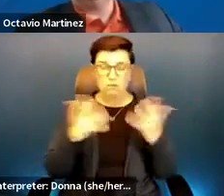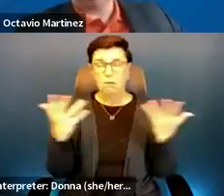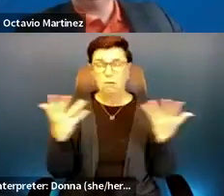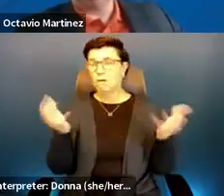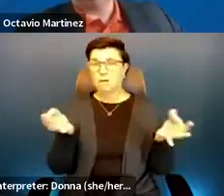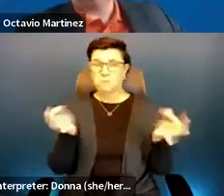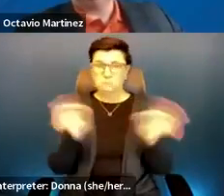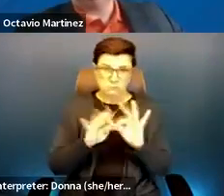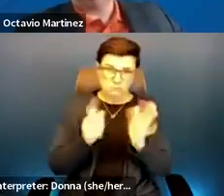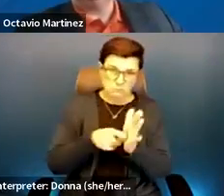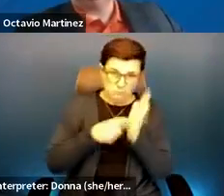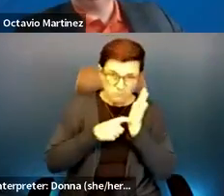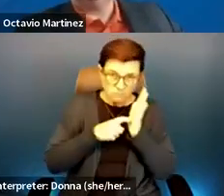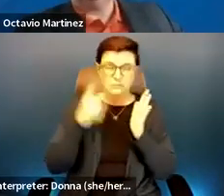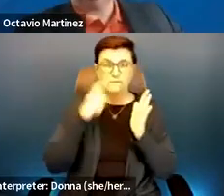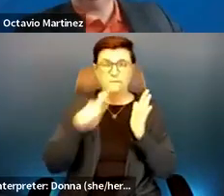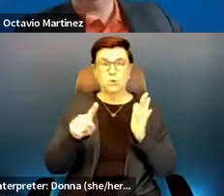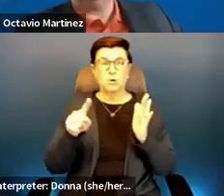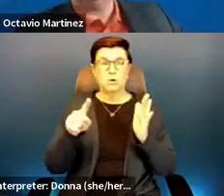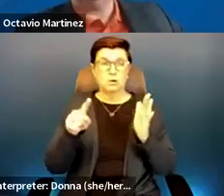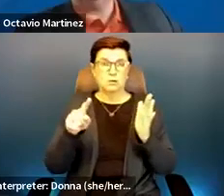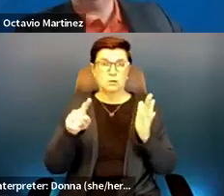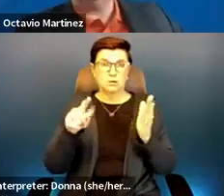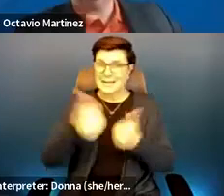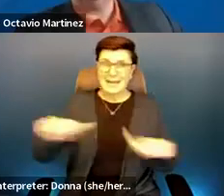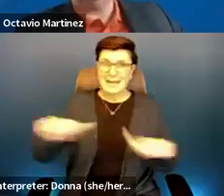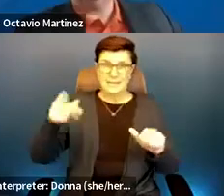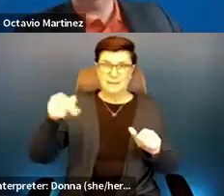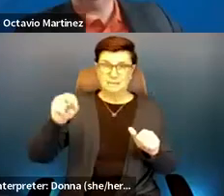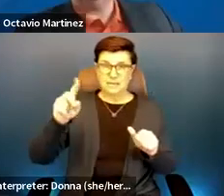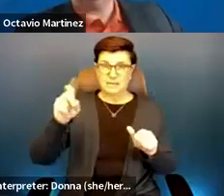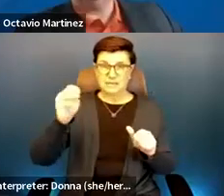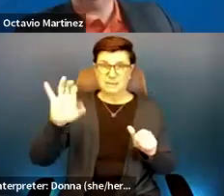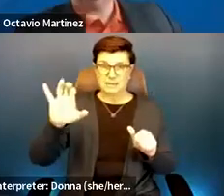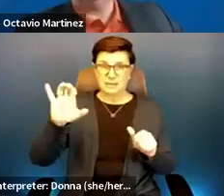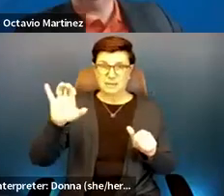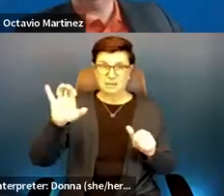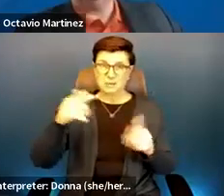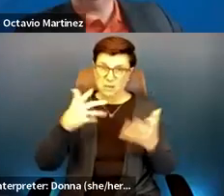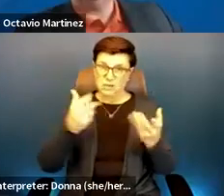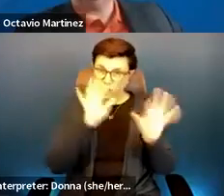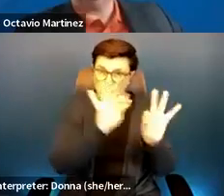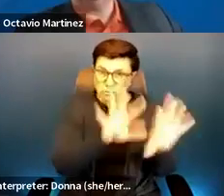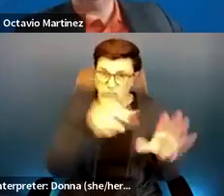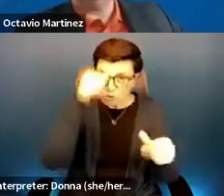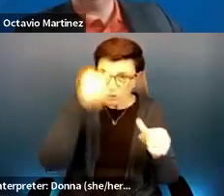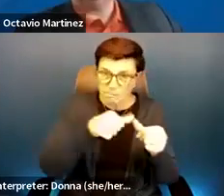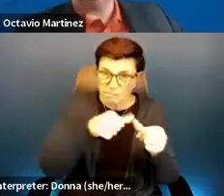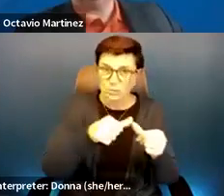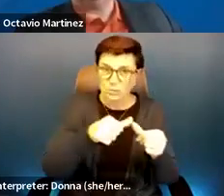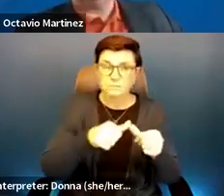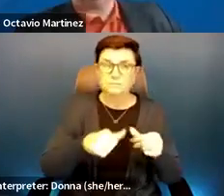of that of potential magnitude, and just wanted you to keep it on your radar, please. Hi, on my radar.